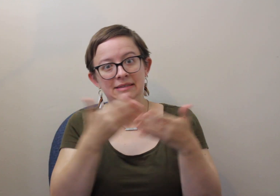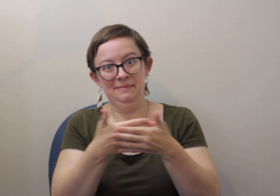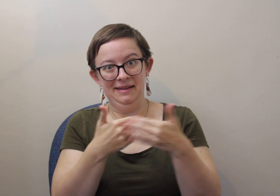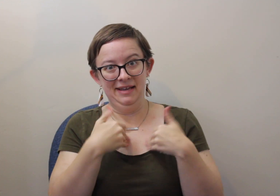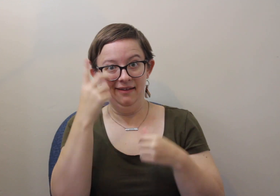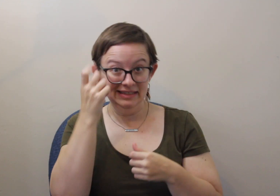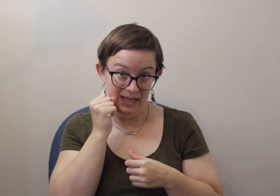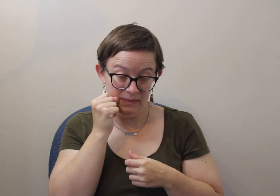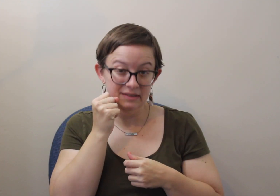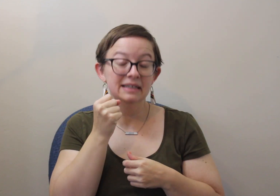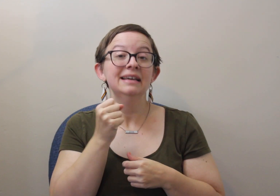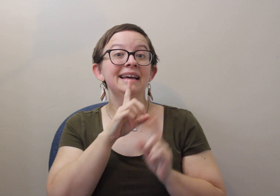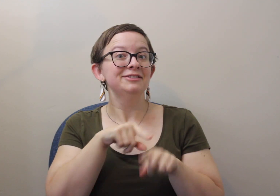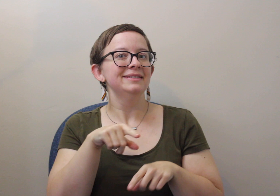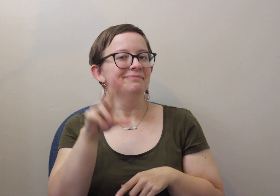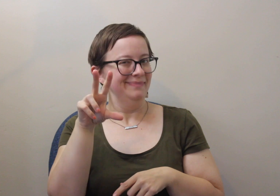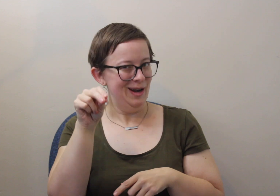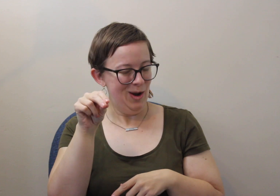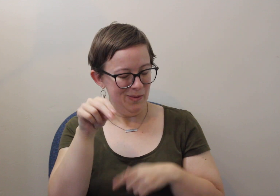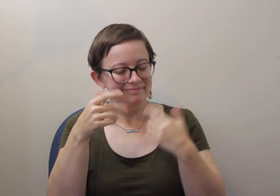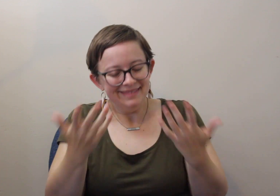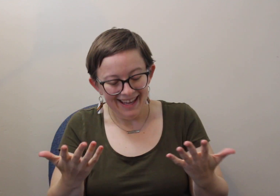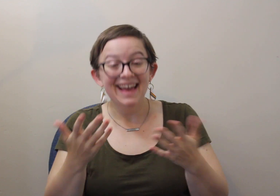which is if the baby has Down syndrome.... and the answer is no.